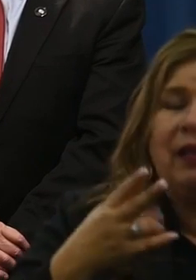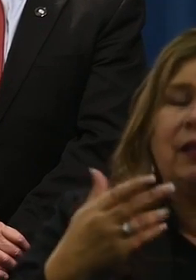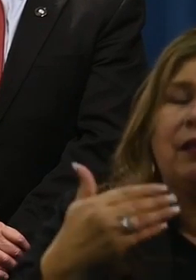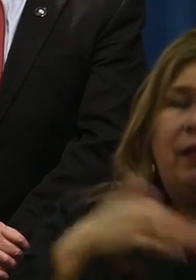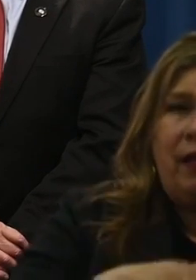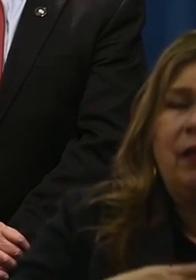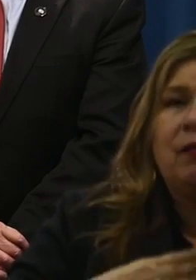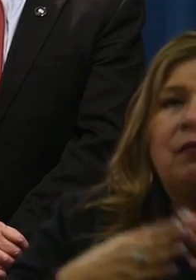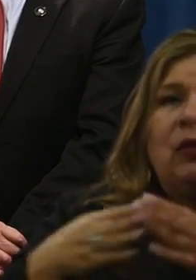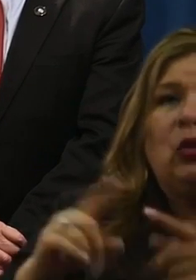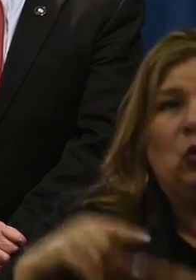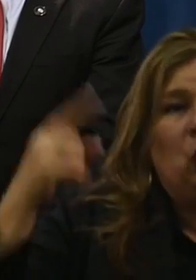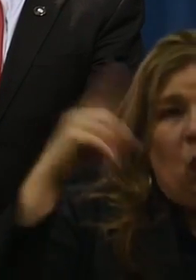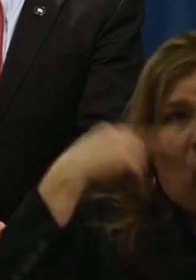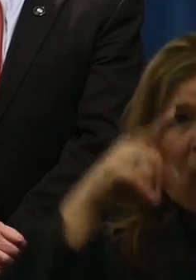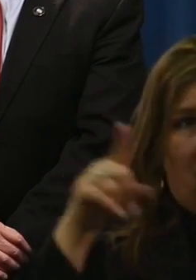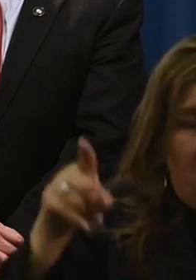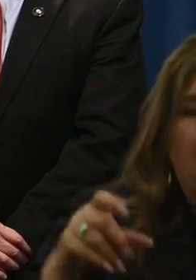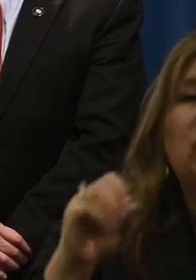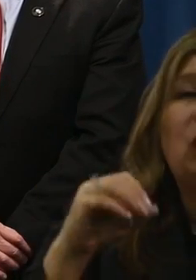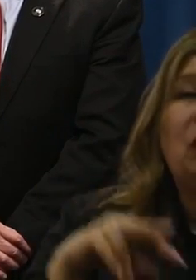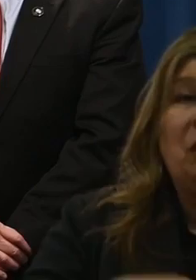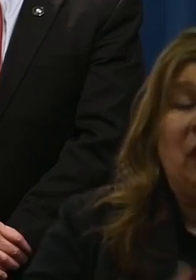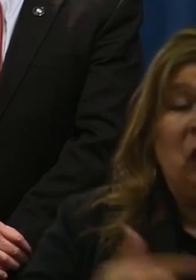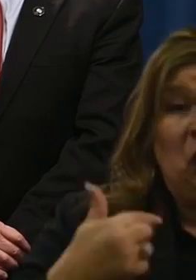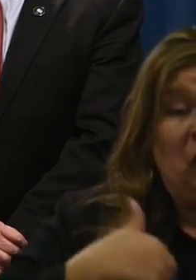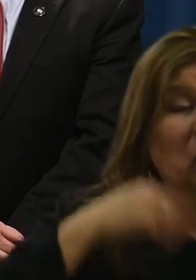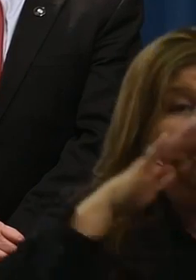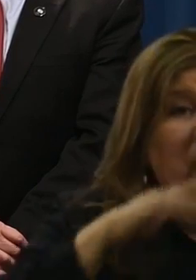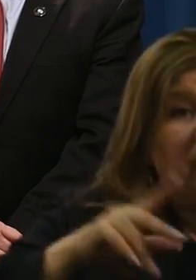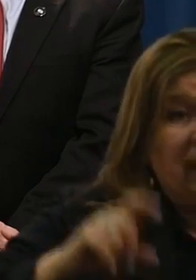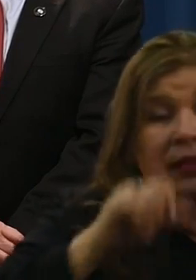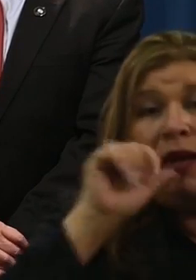So, we're availing the testing protocols not just to those who symptomatic but